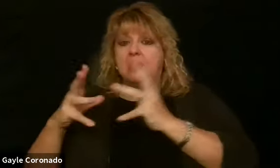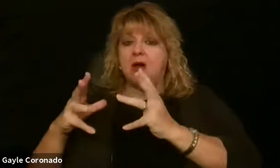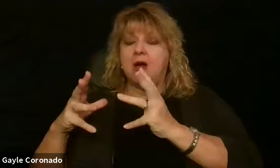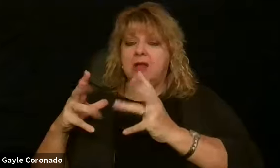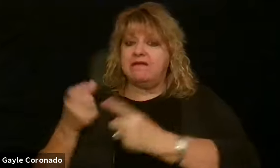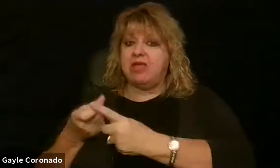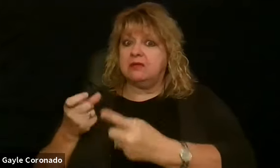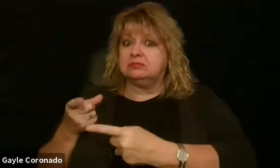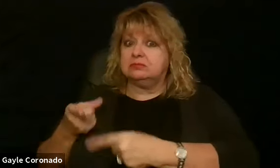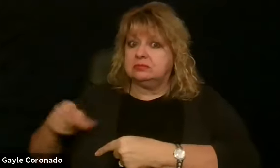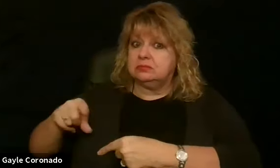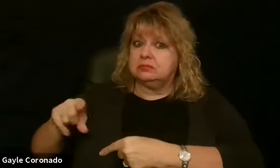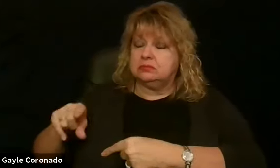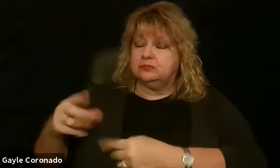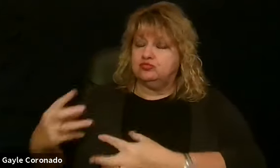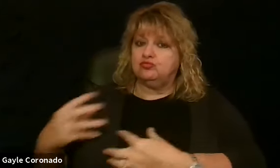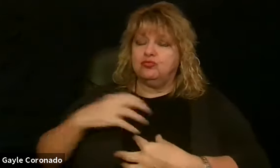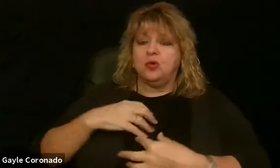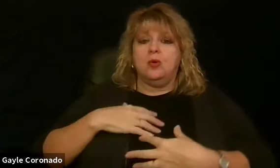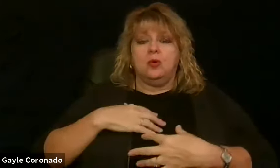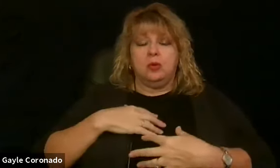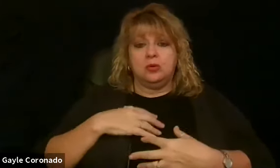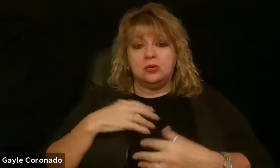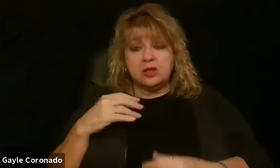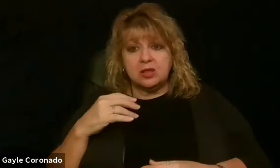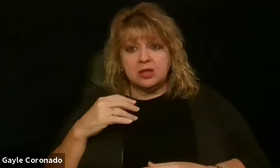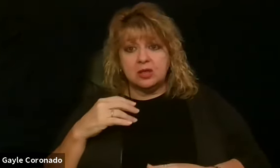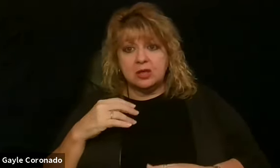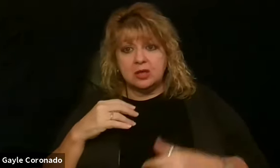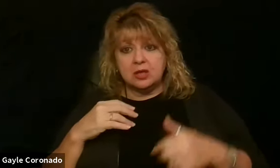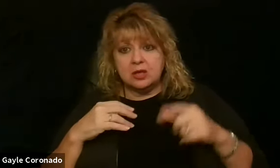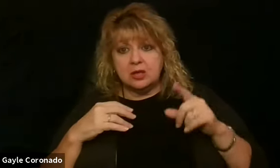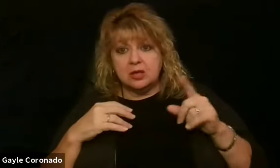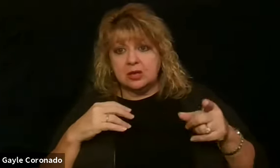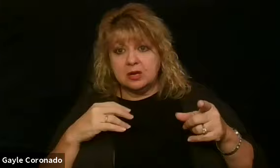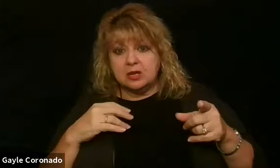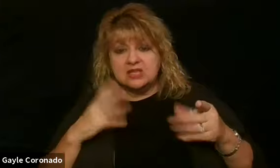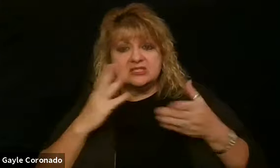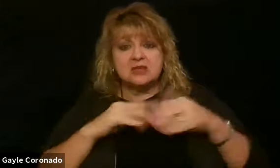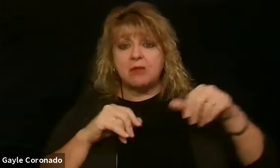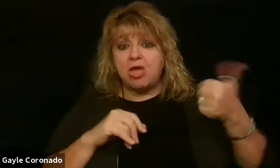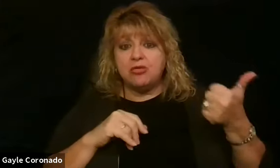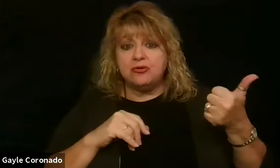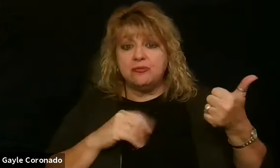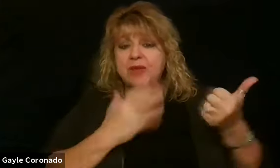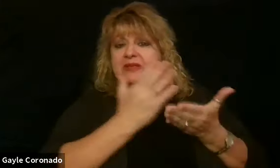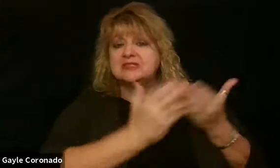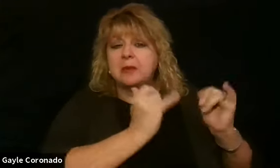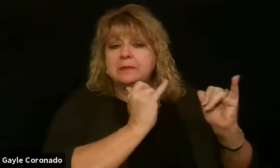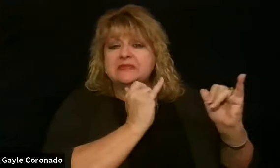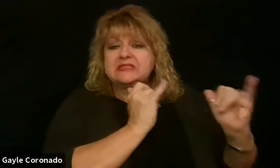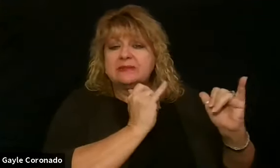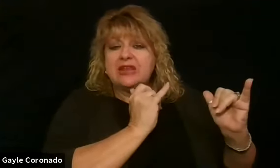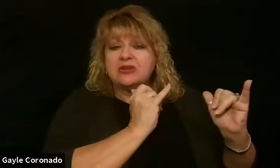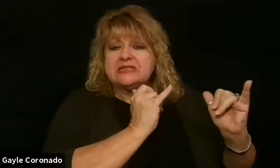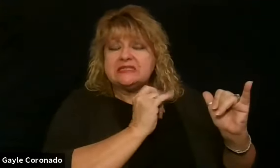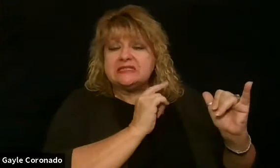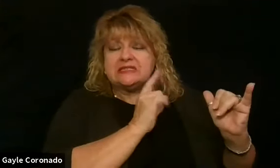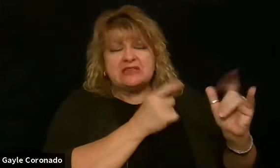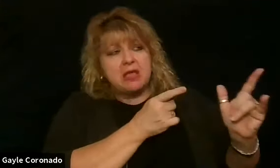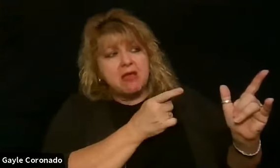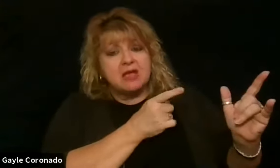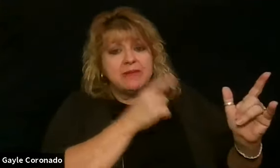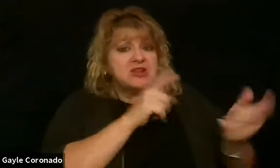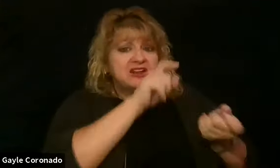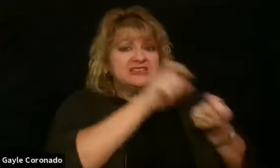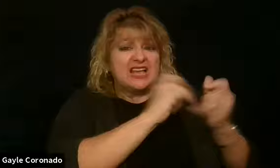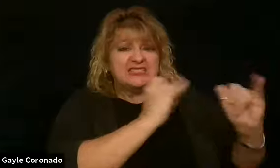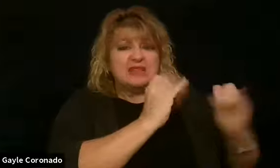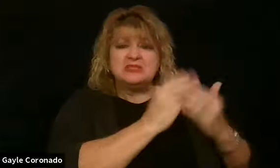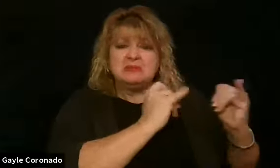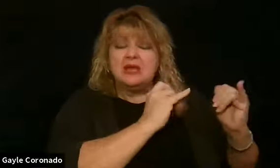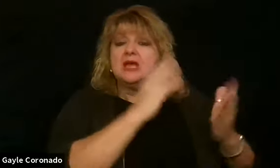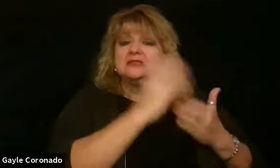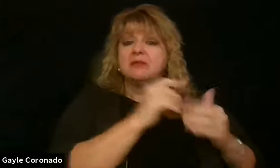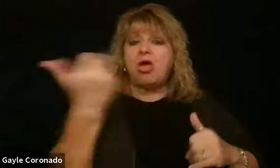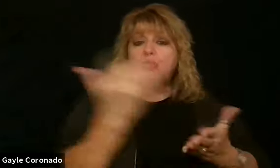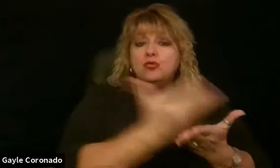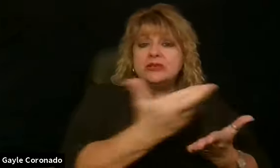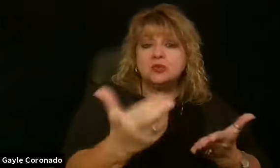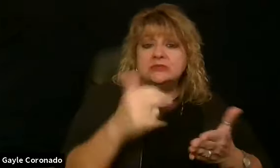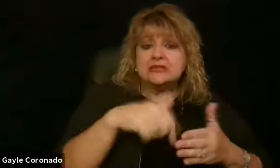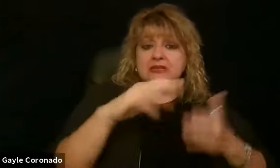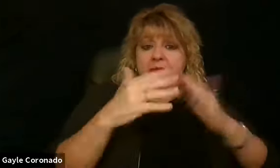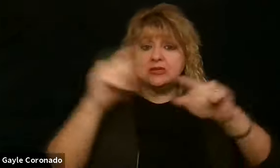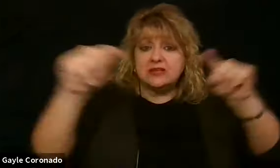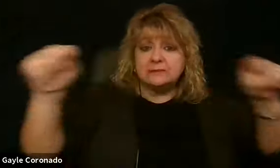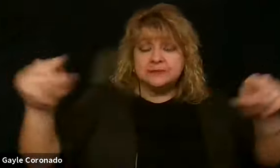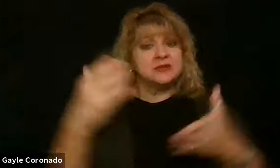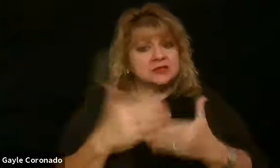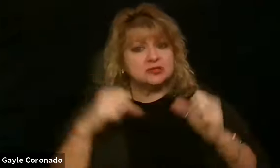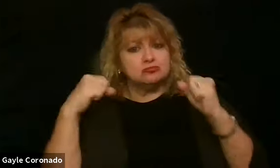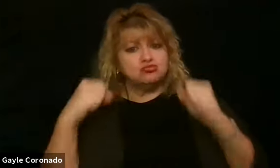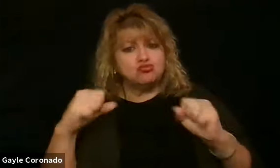So, people from, like, similar to you, or with, you know, some some other similarities. And then, and there's also resources available in the community, there's strong organizations and foundations.